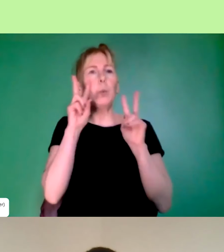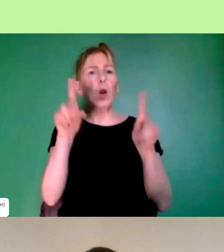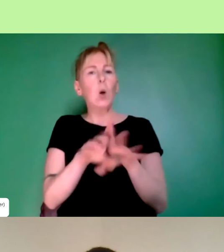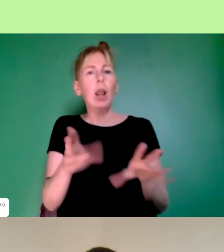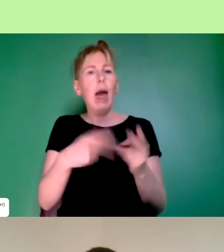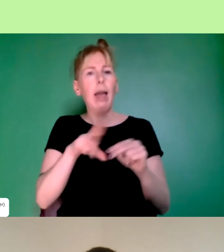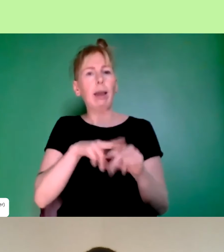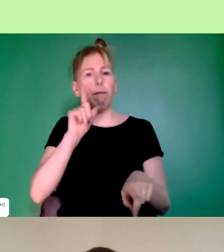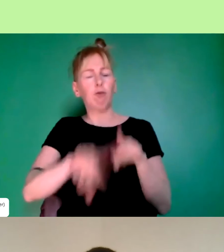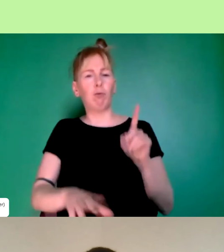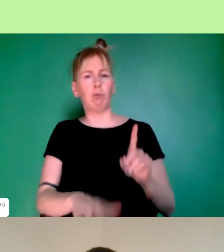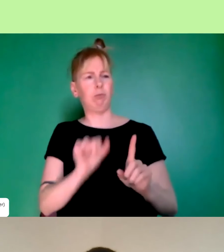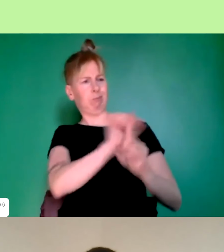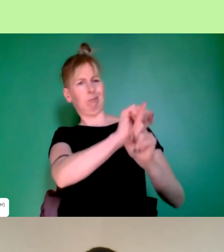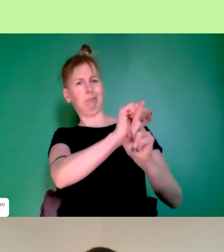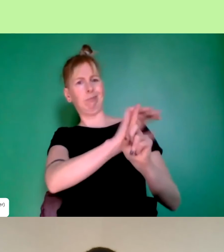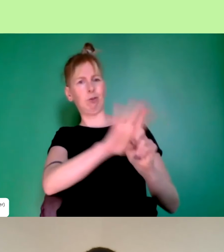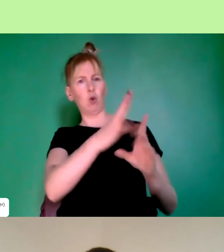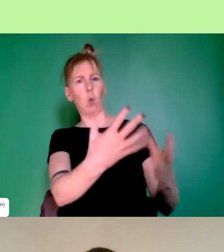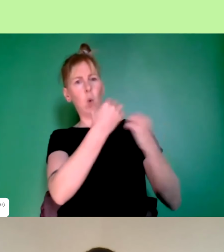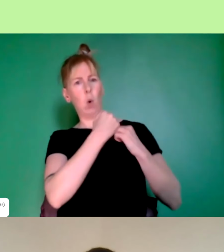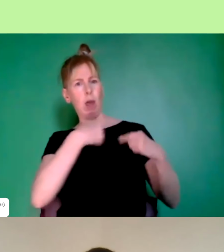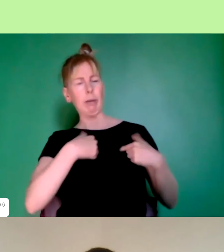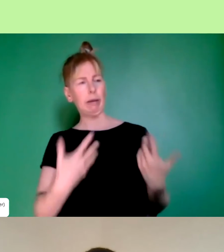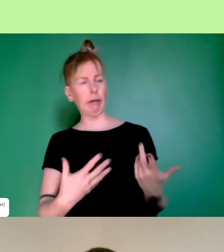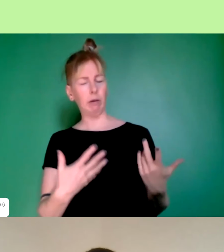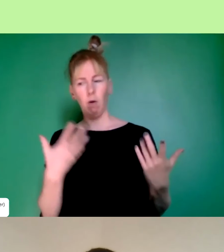you don't like about yourself, because colonialism has taught you not to like them, and